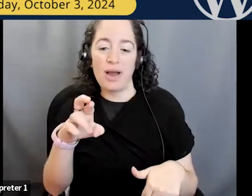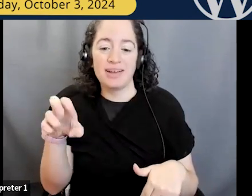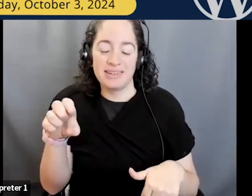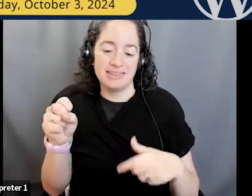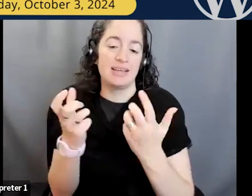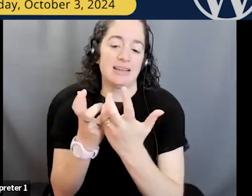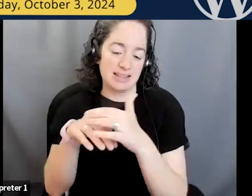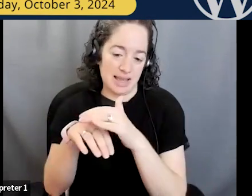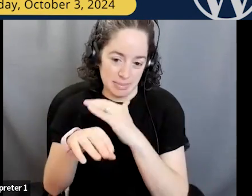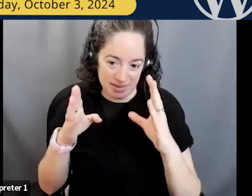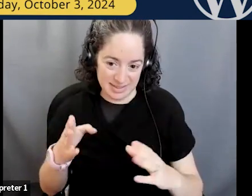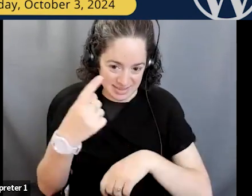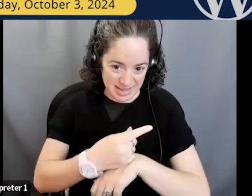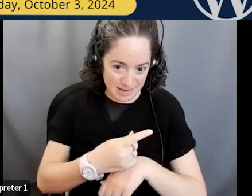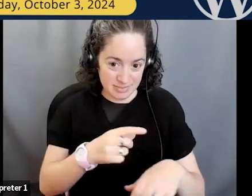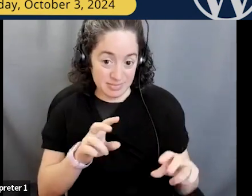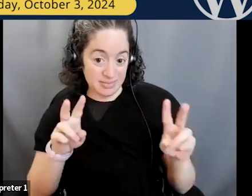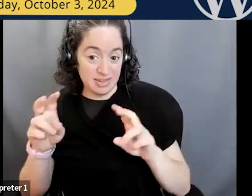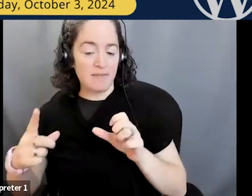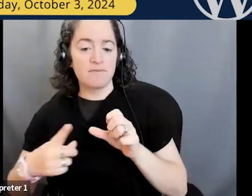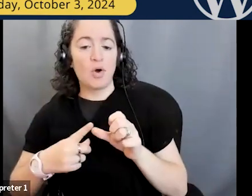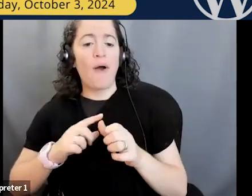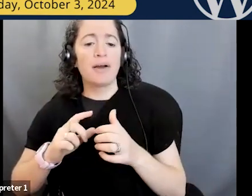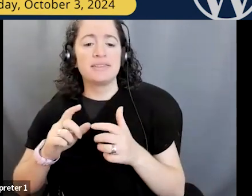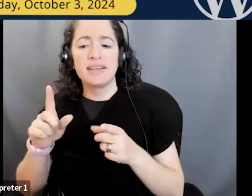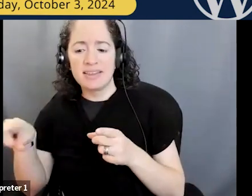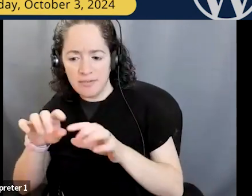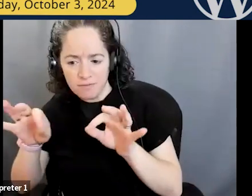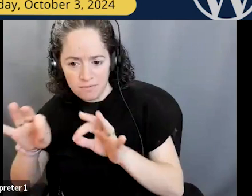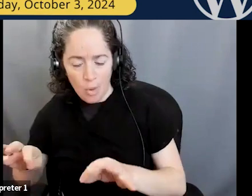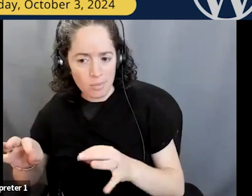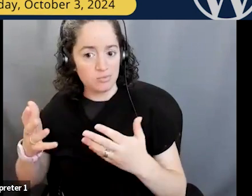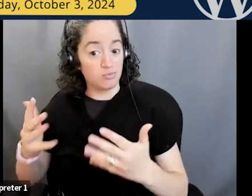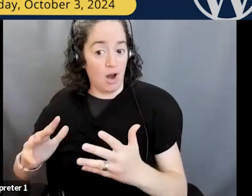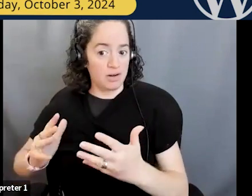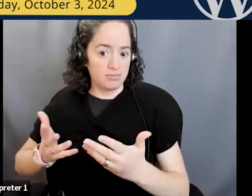With speakers Gen Herres, owner of Anphira, and Kevin Andrews, independent accessibility consultant